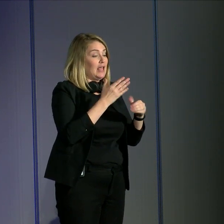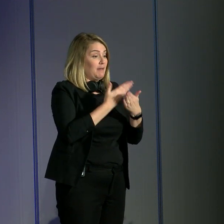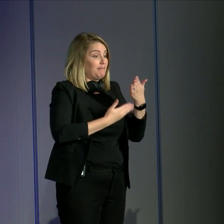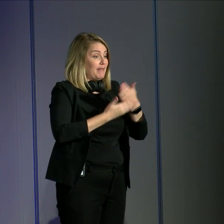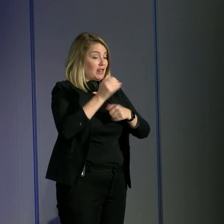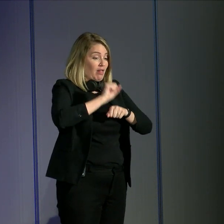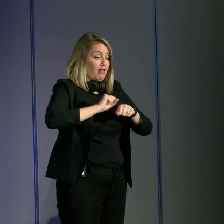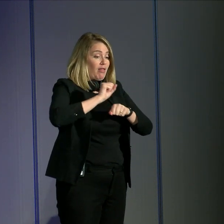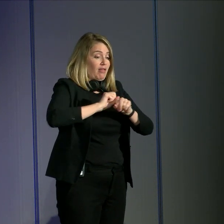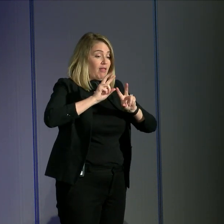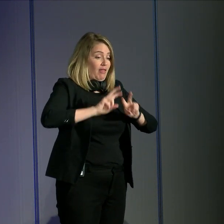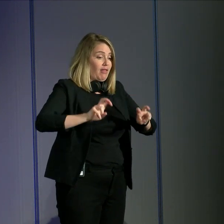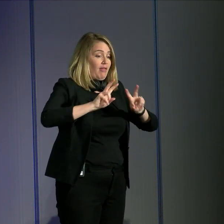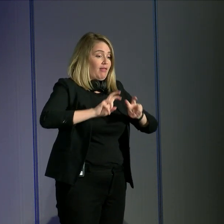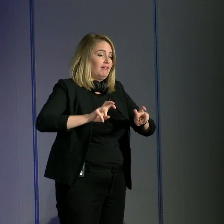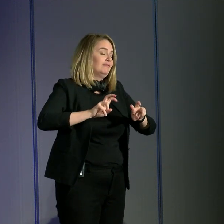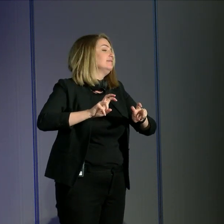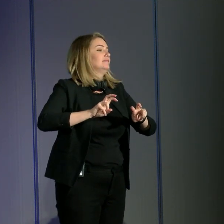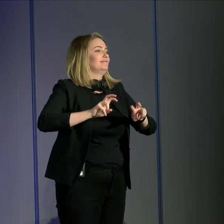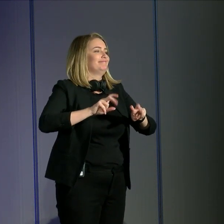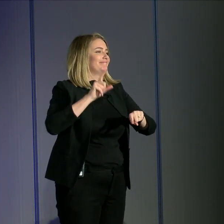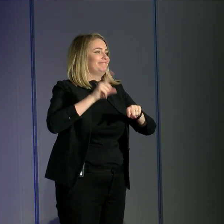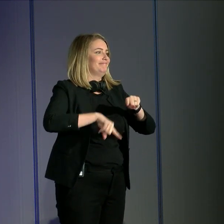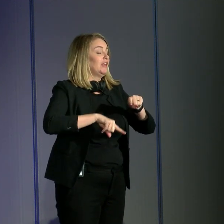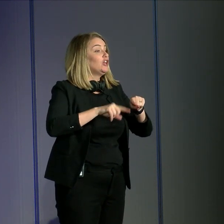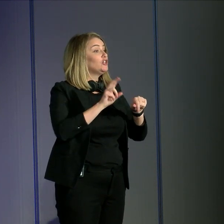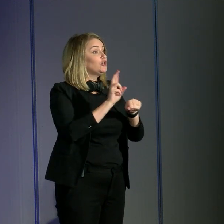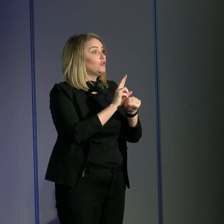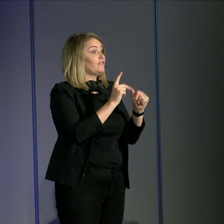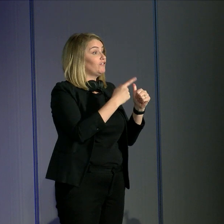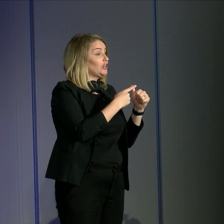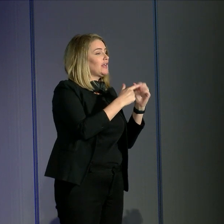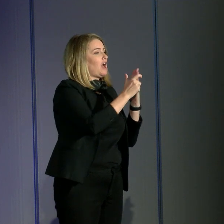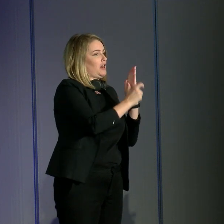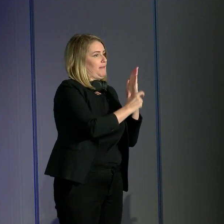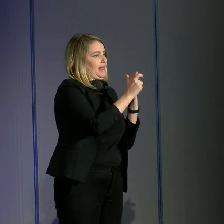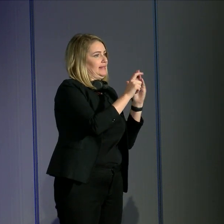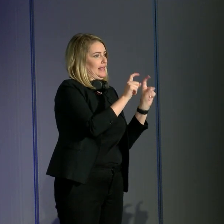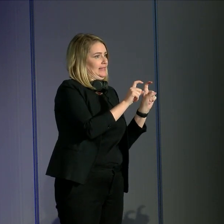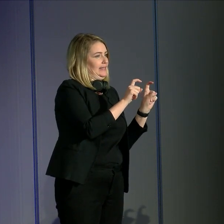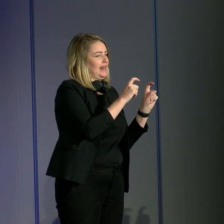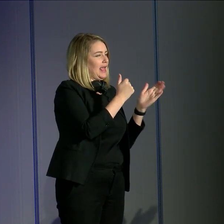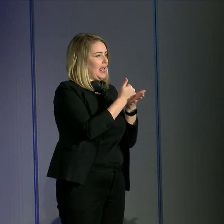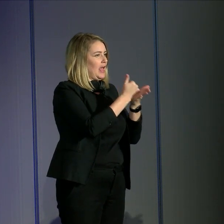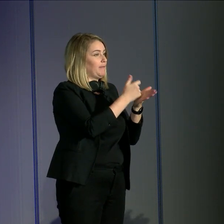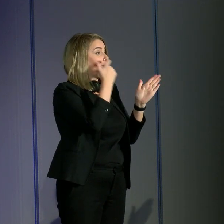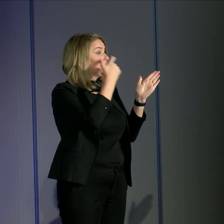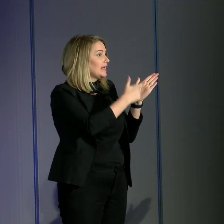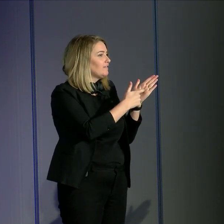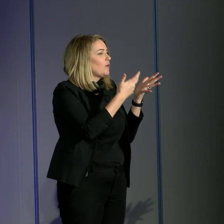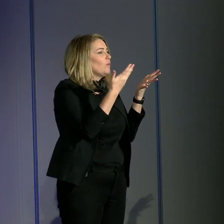So you use the automated testing to help you identify what you're going to look at in more detail.